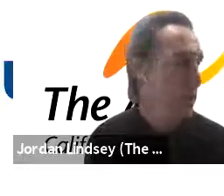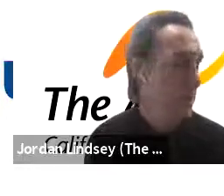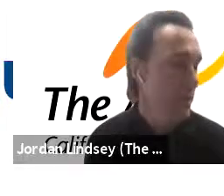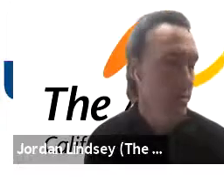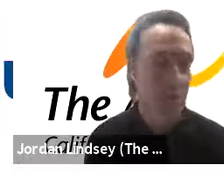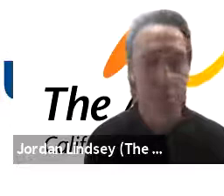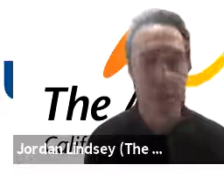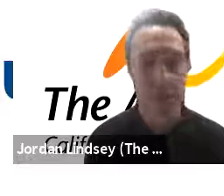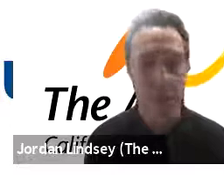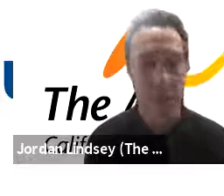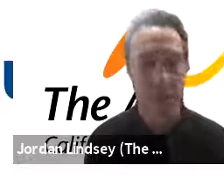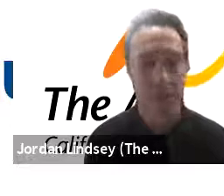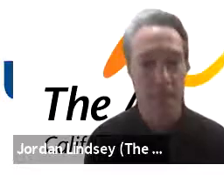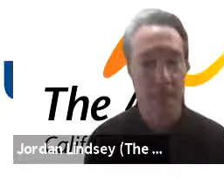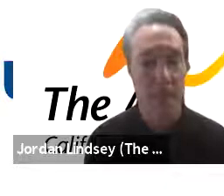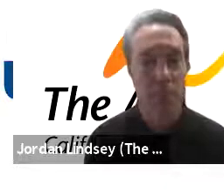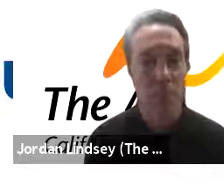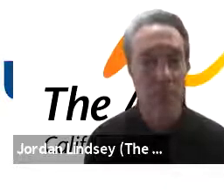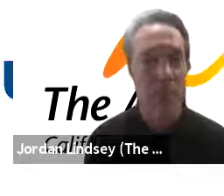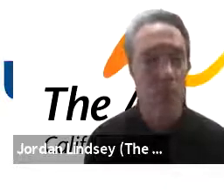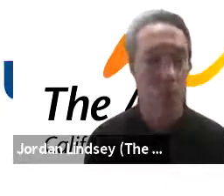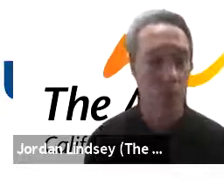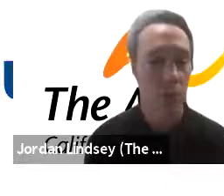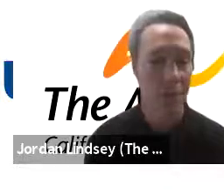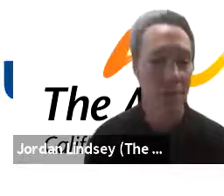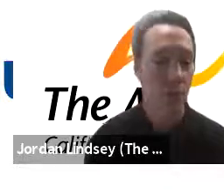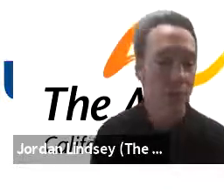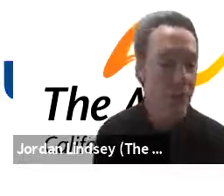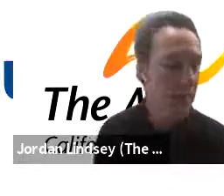Jordan Lindsey (The Arc CA): The decision, they are making and, of course, in a cultural and linguistic.